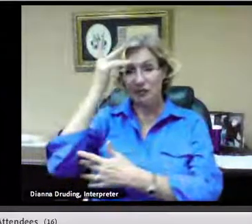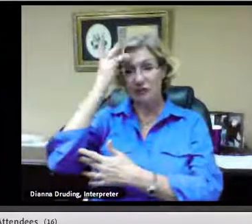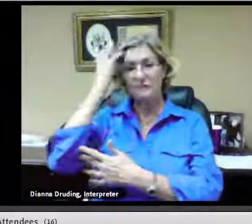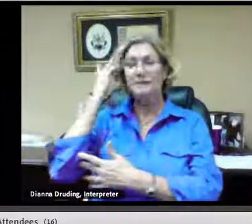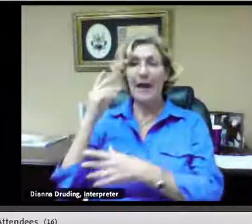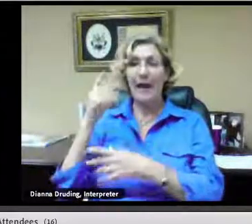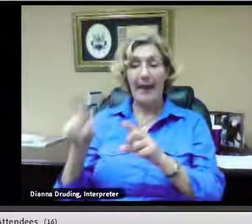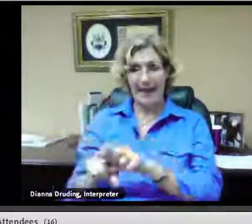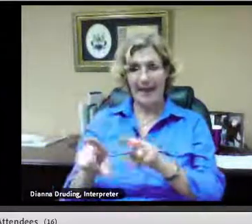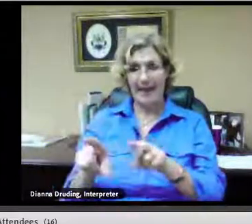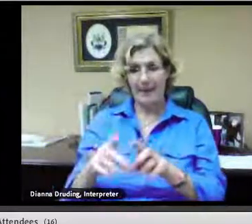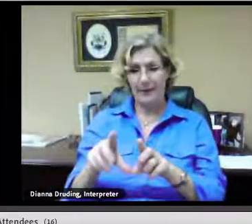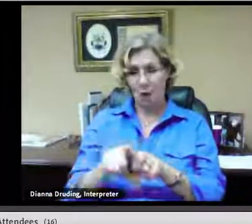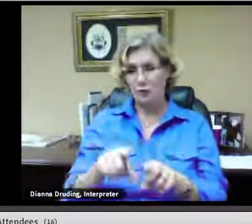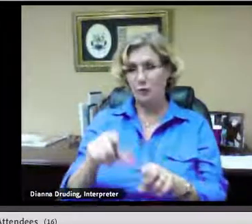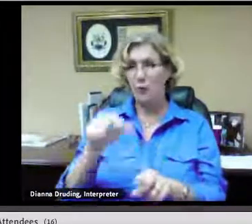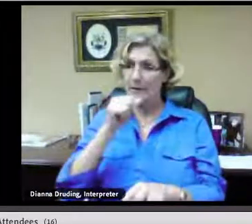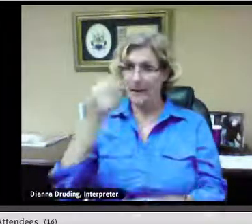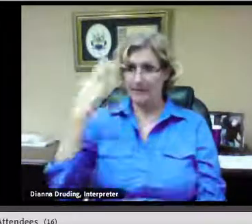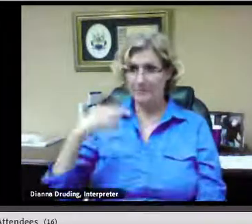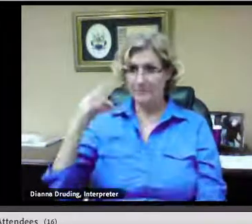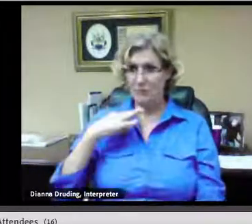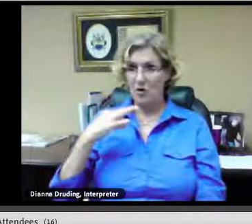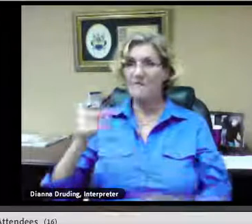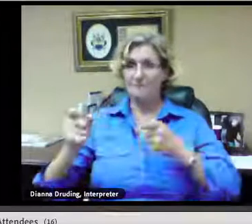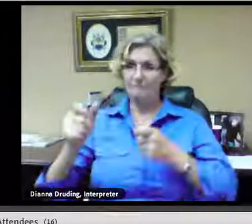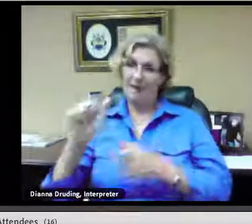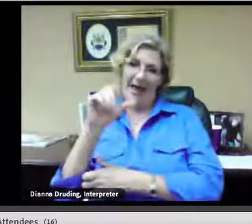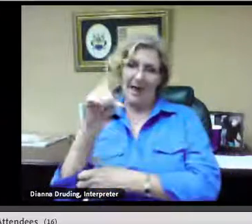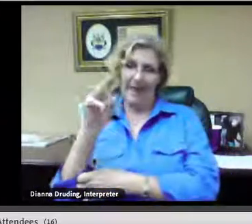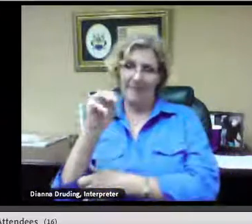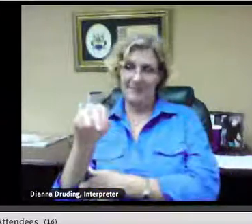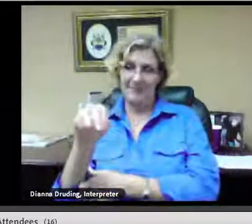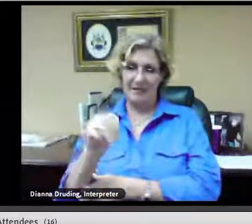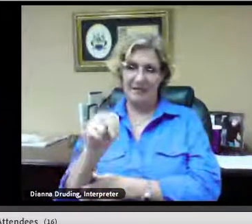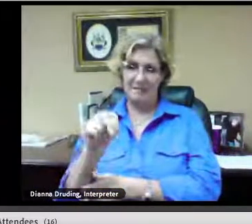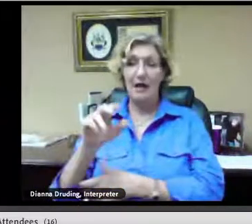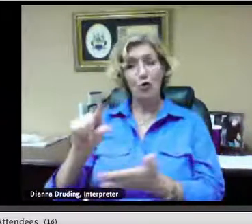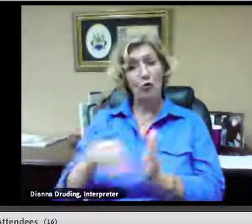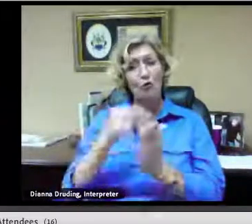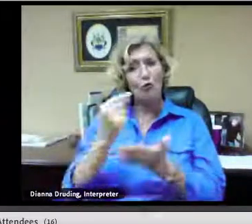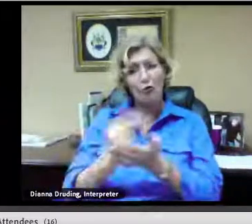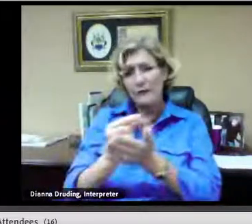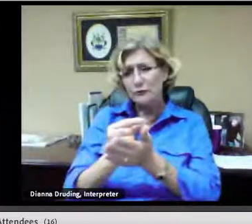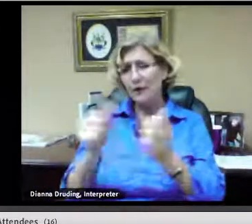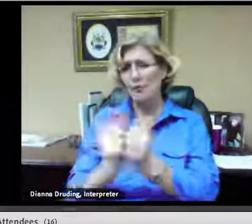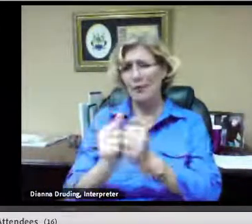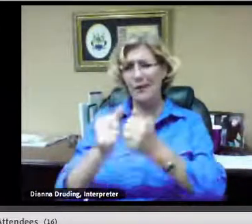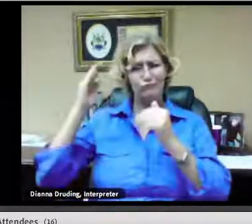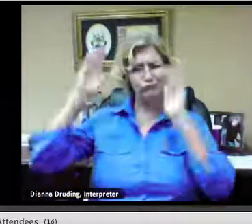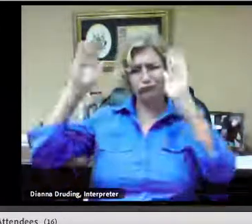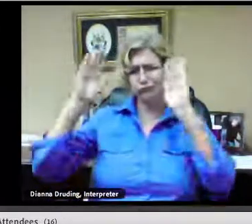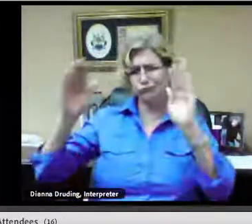dual major, graduated with honors. He's an absolute whiz at computers. He's an excellent public speaker.